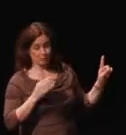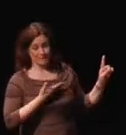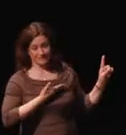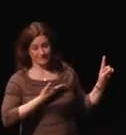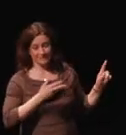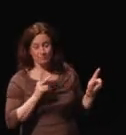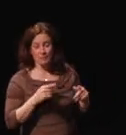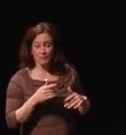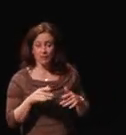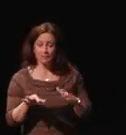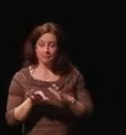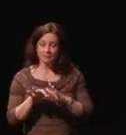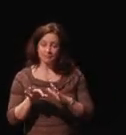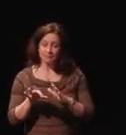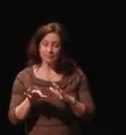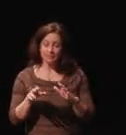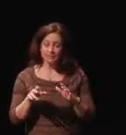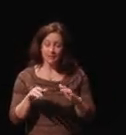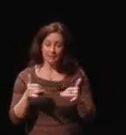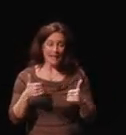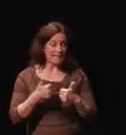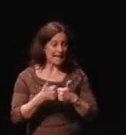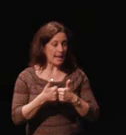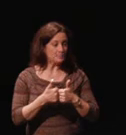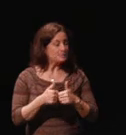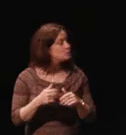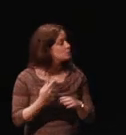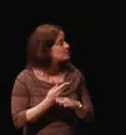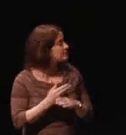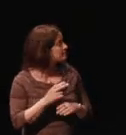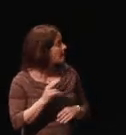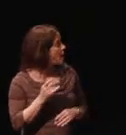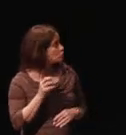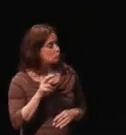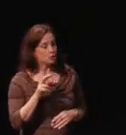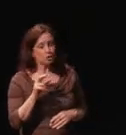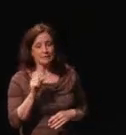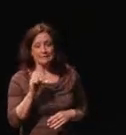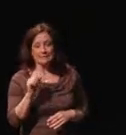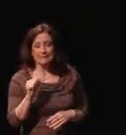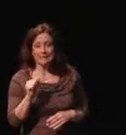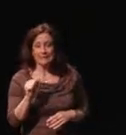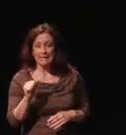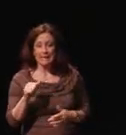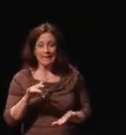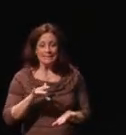games using undersea telegraph cables, which was bridging continents in the 1800s.